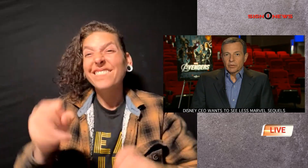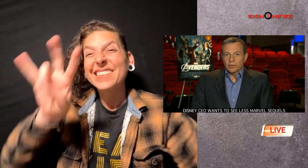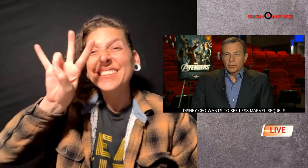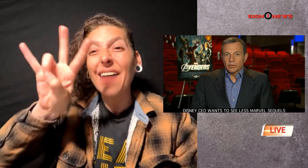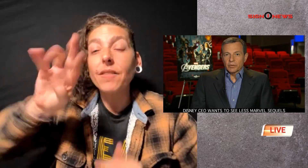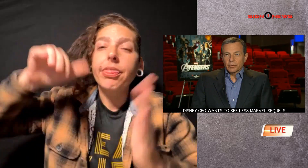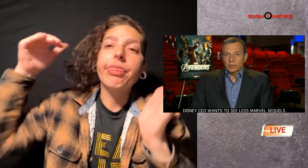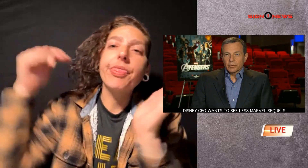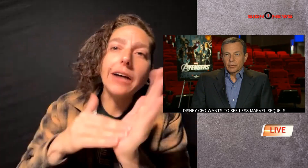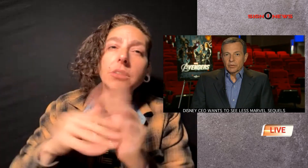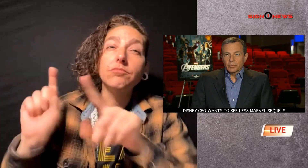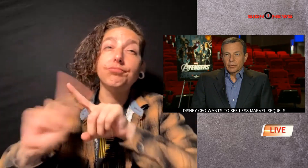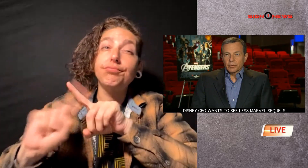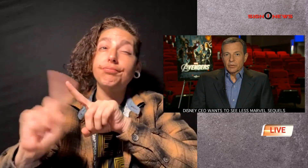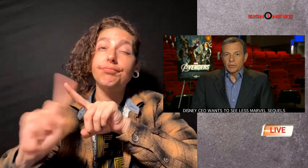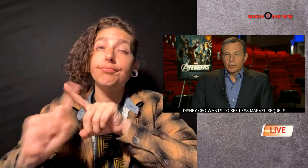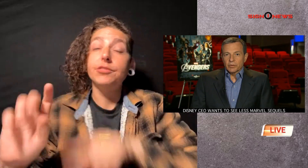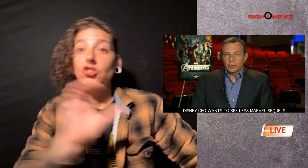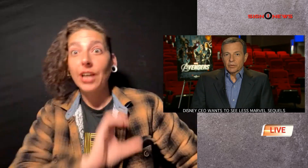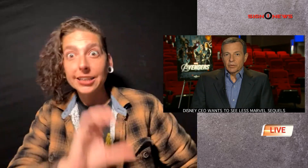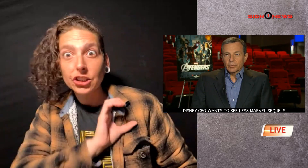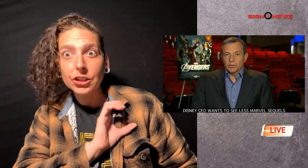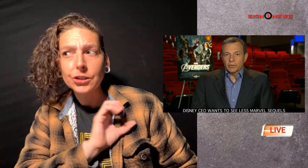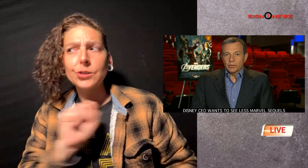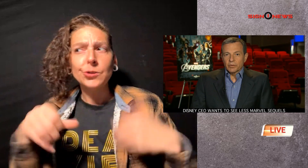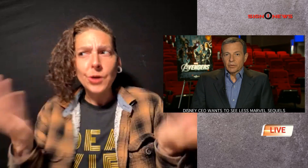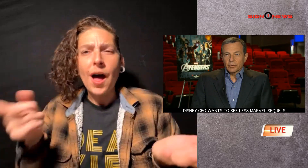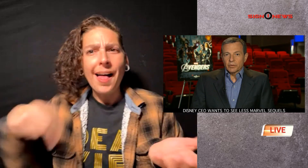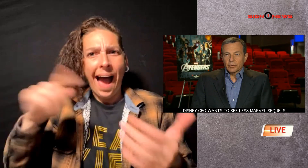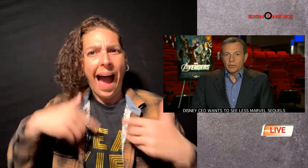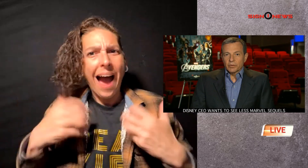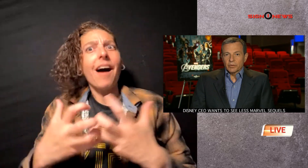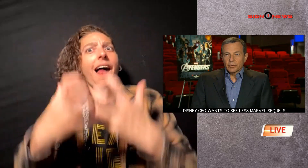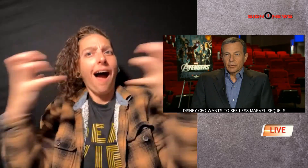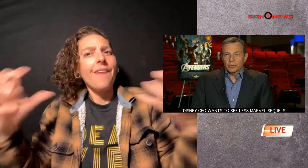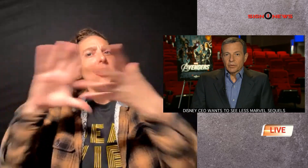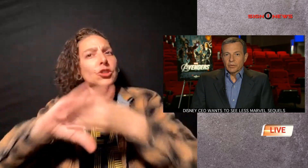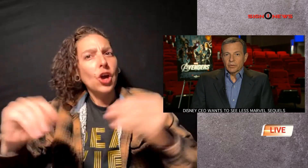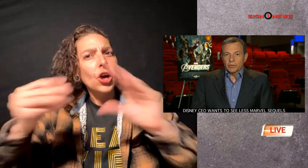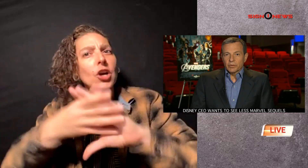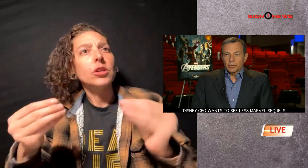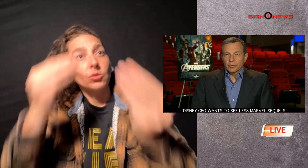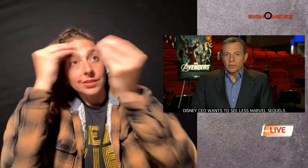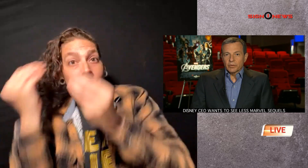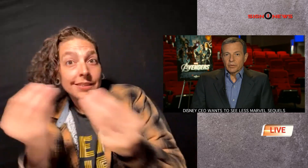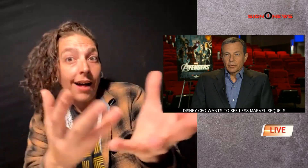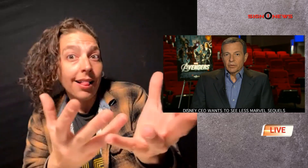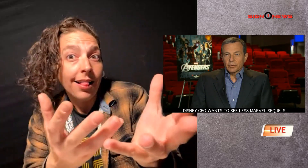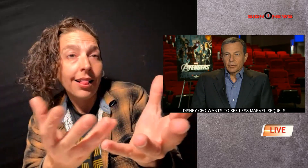Marvel has 7000 characters so there are a lot more stories to tell